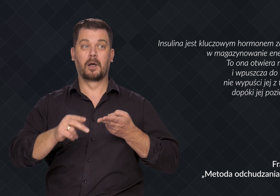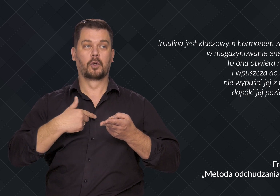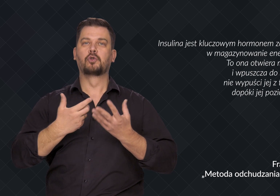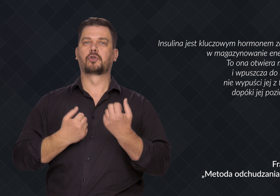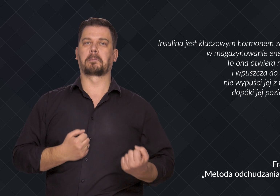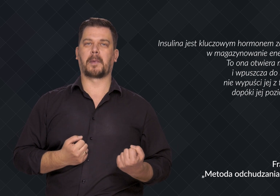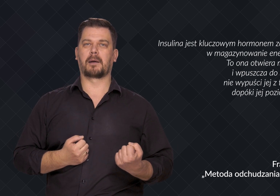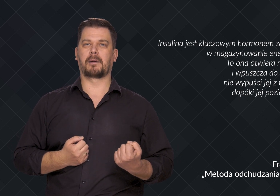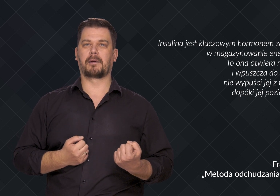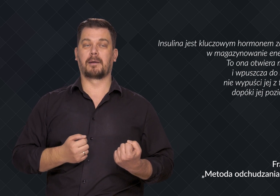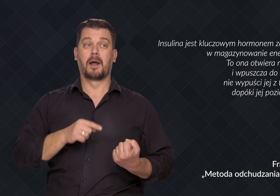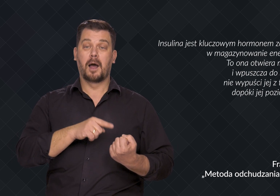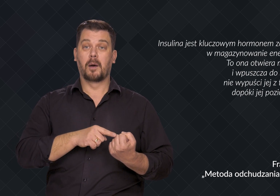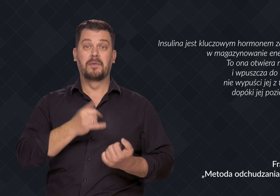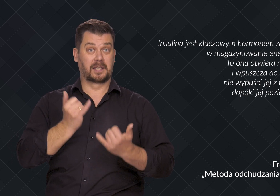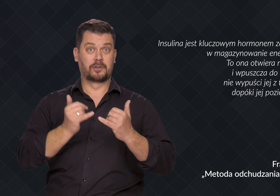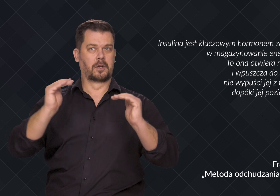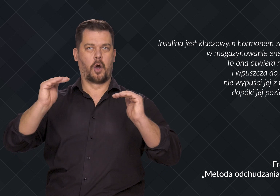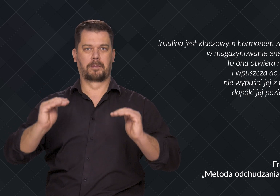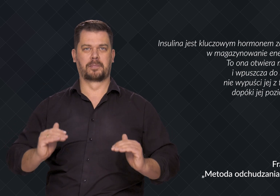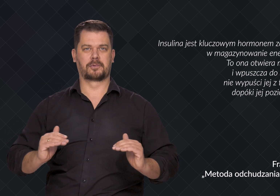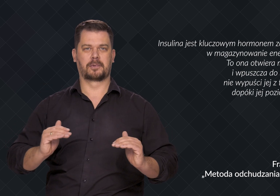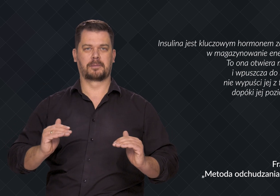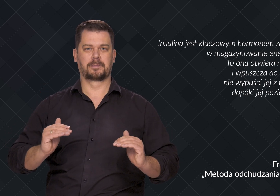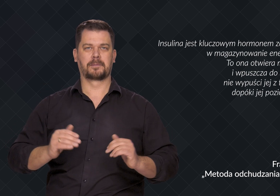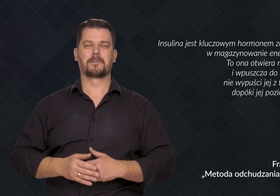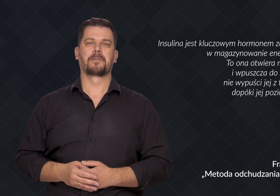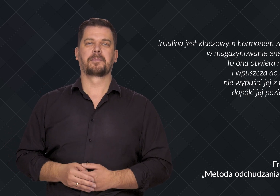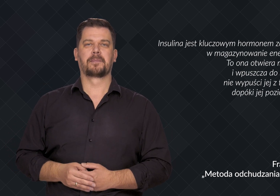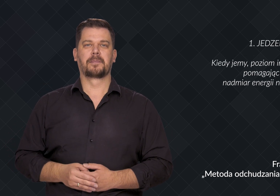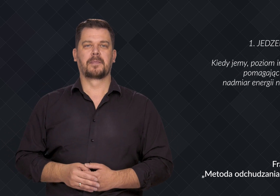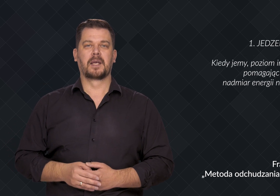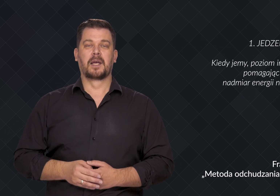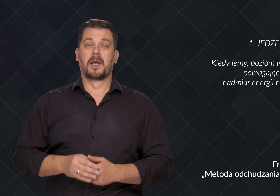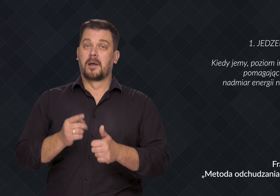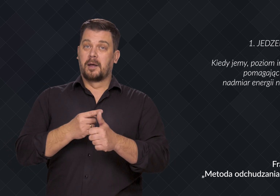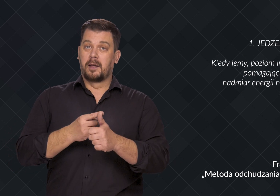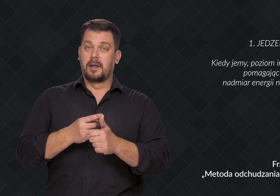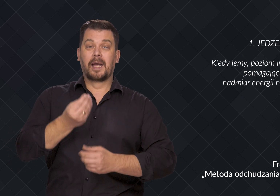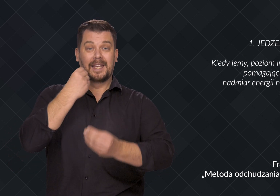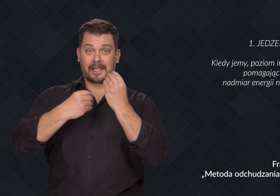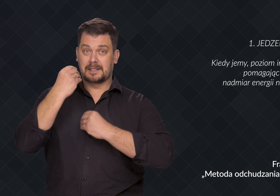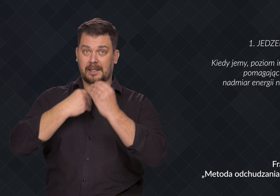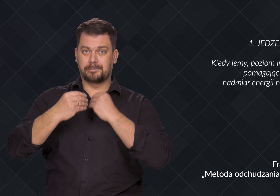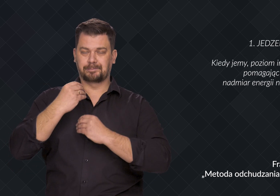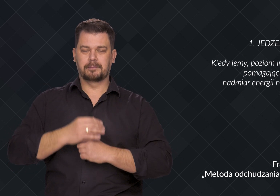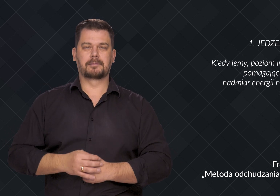it won't release it from this storage until its level drops." 1. EATING FOOD